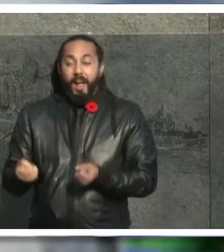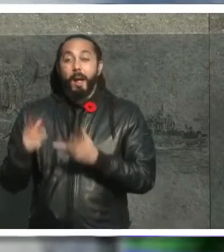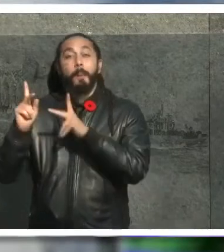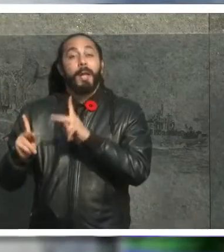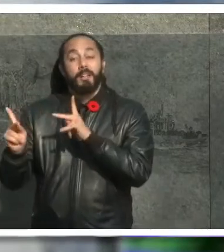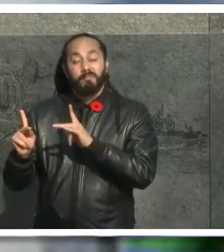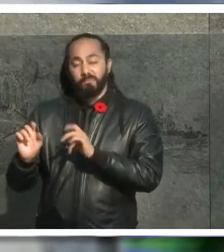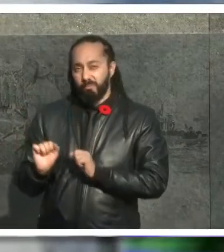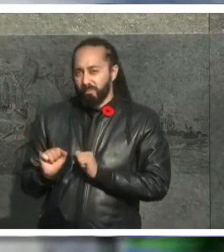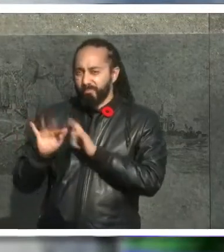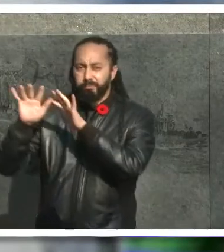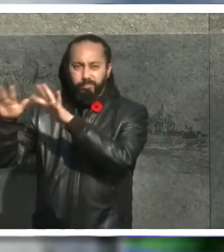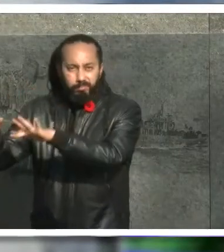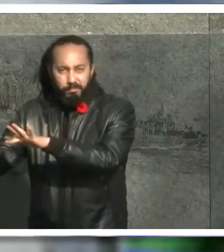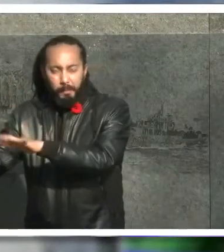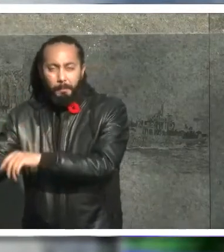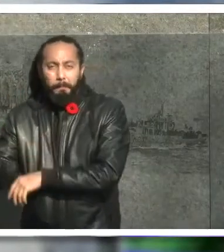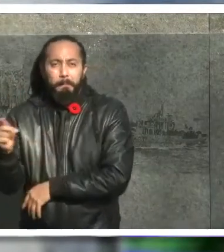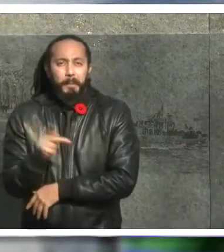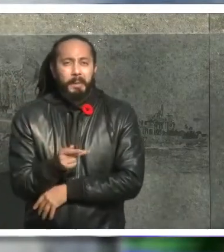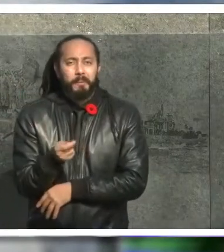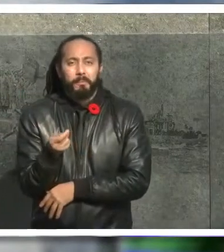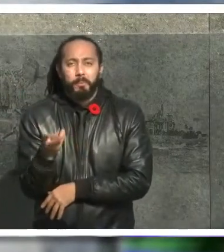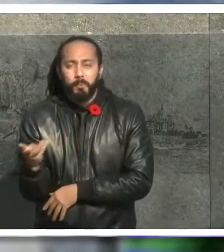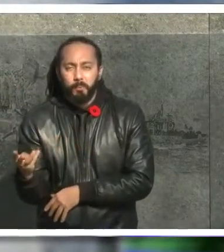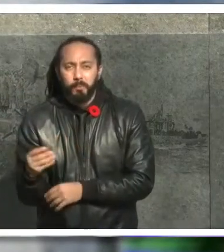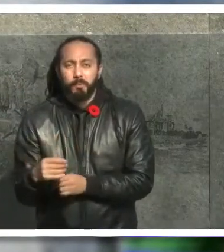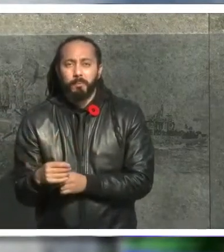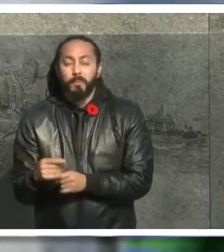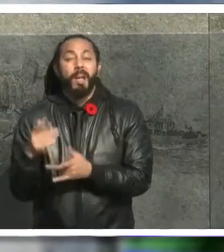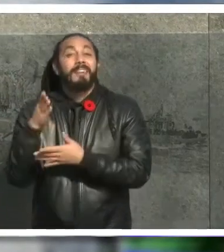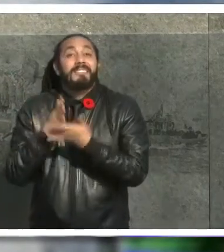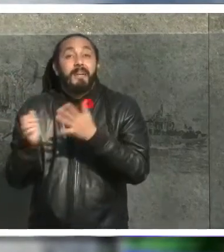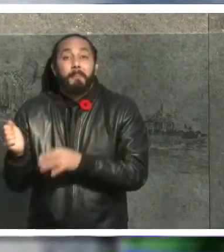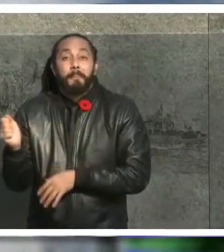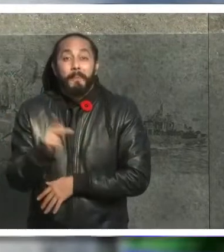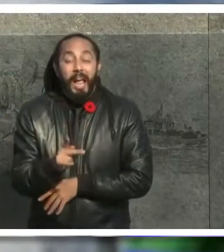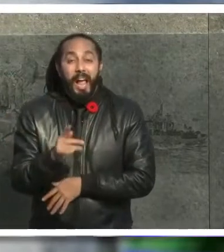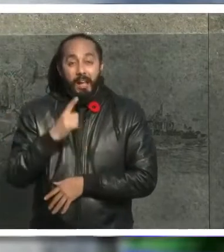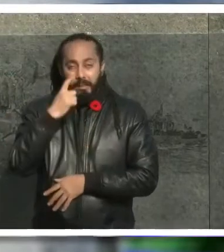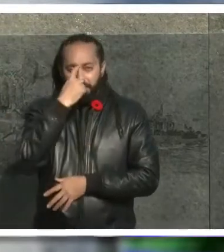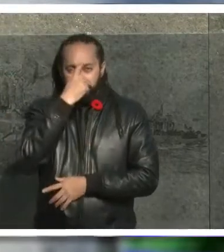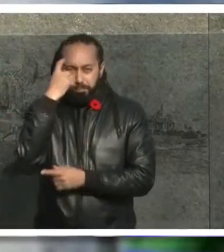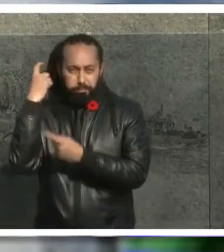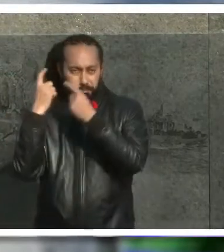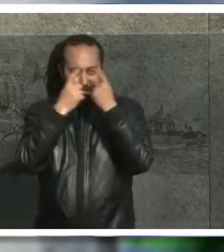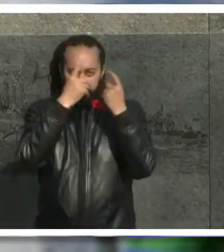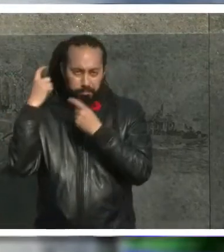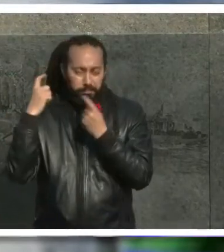, those who did but broken in body and spirit. And those family and friends